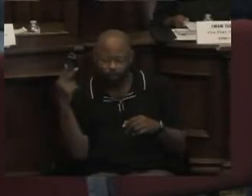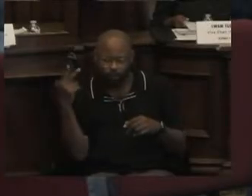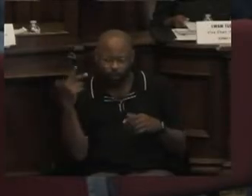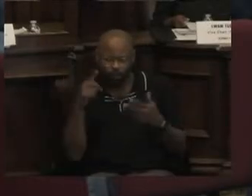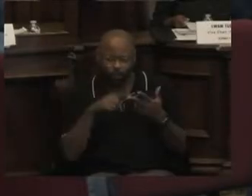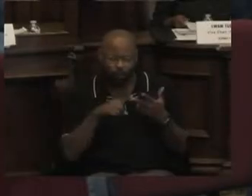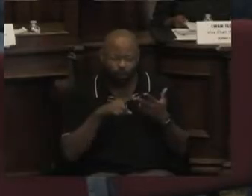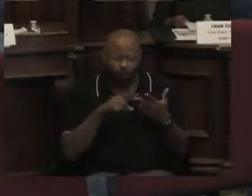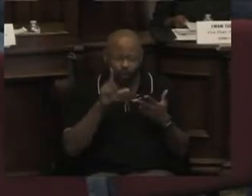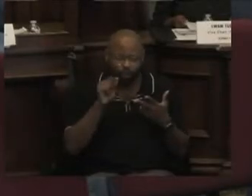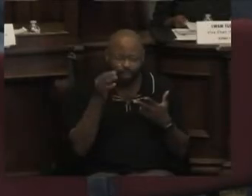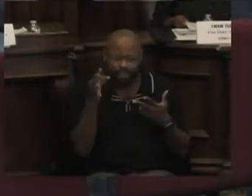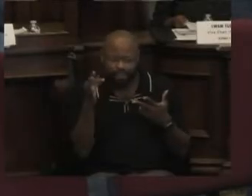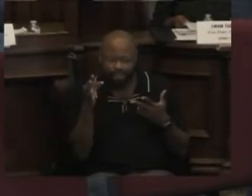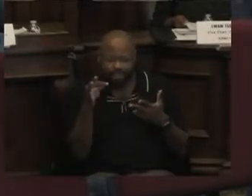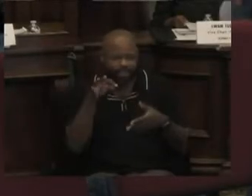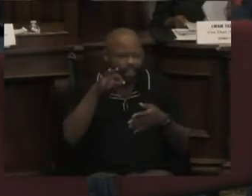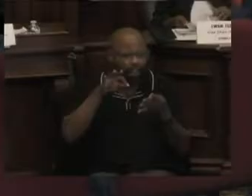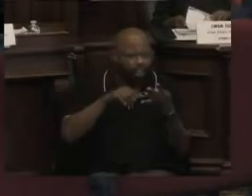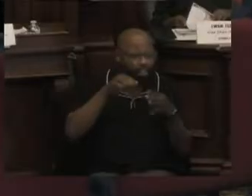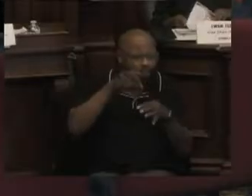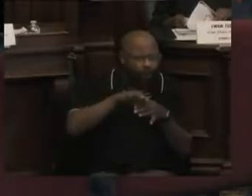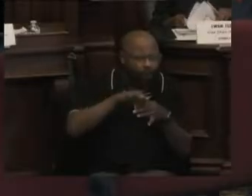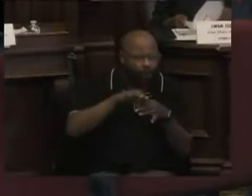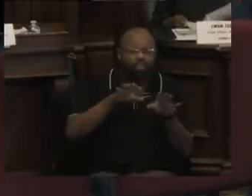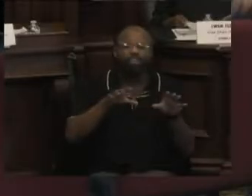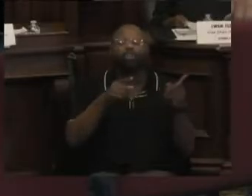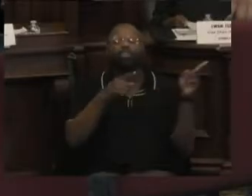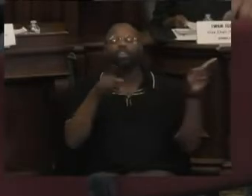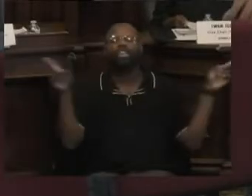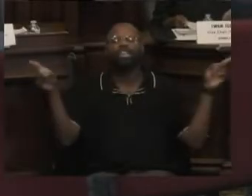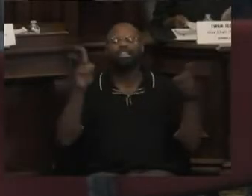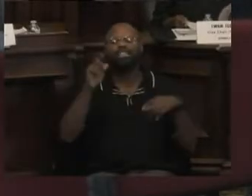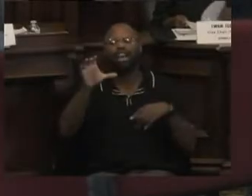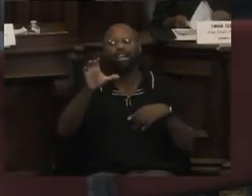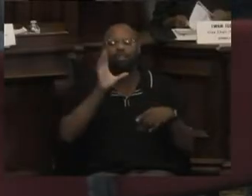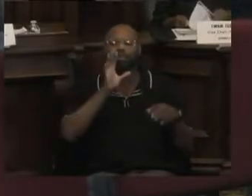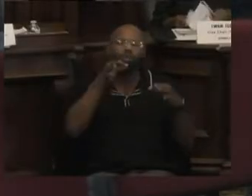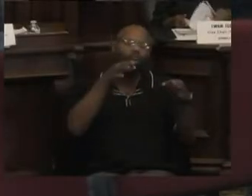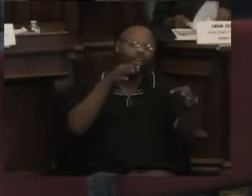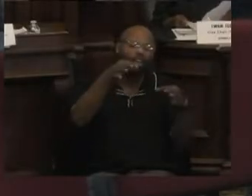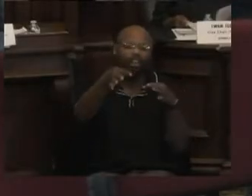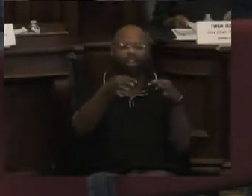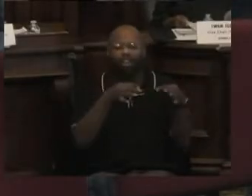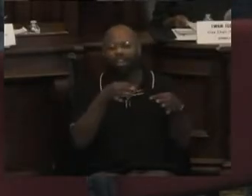one or Locust Club 2 or 2019